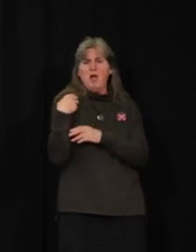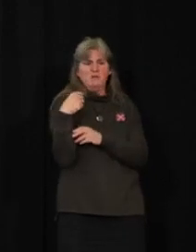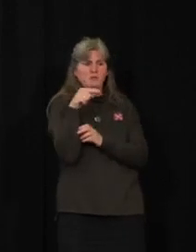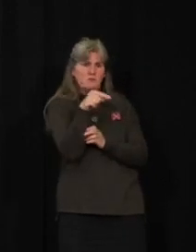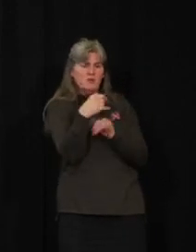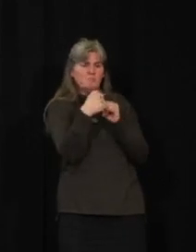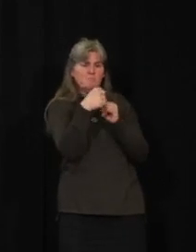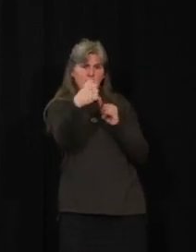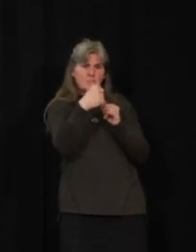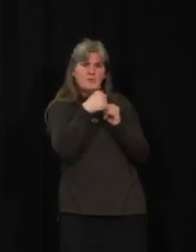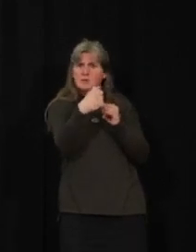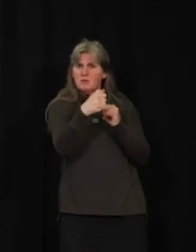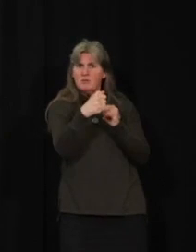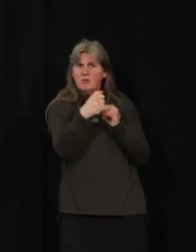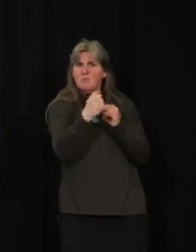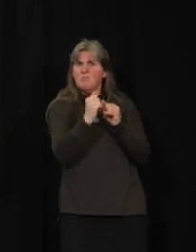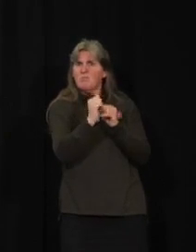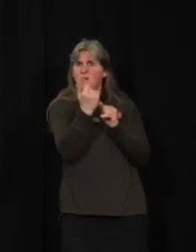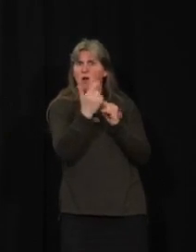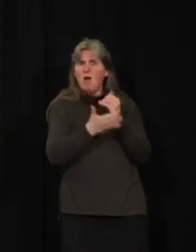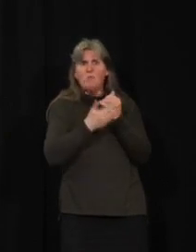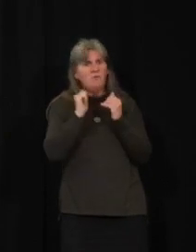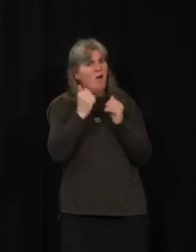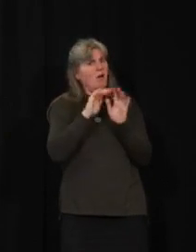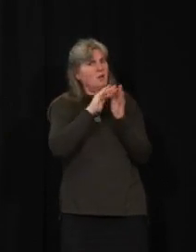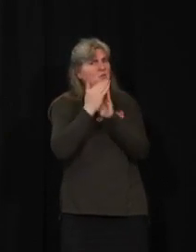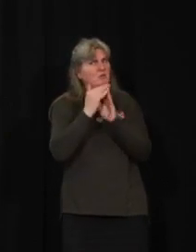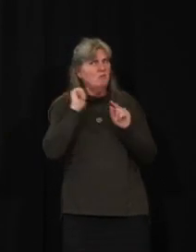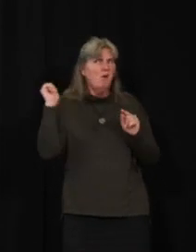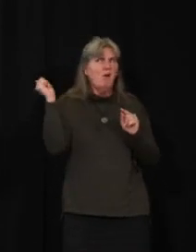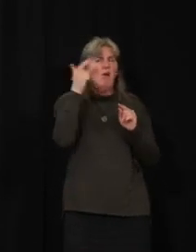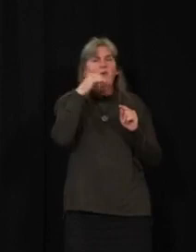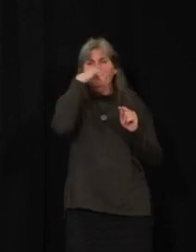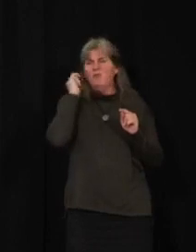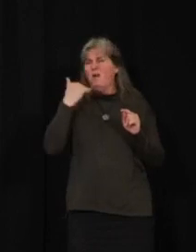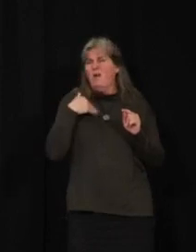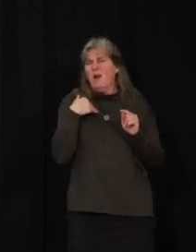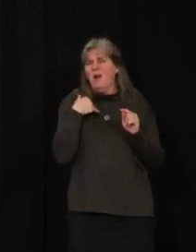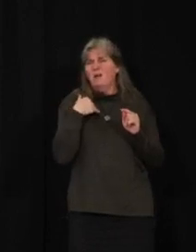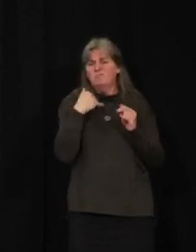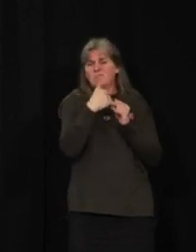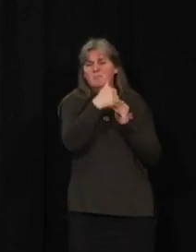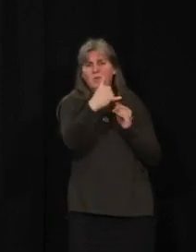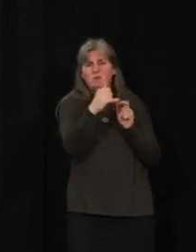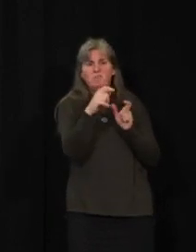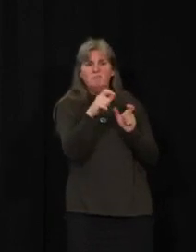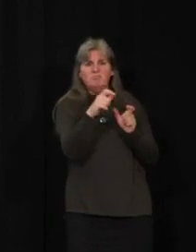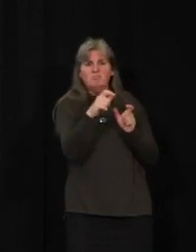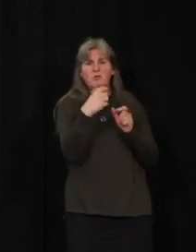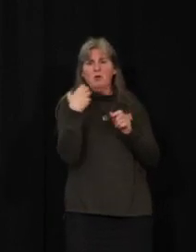communities. Thank you. We will move now to Jackie at te